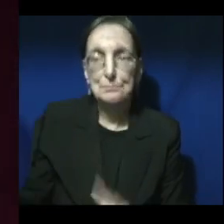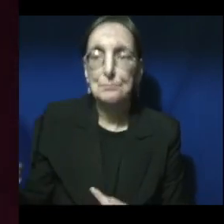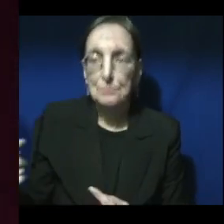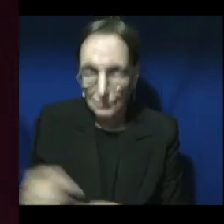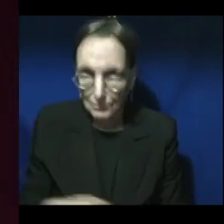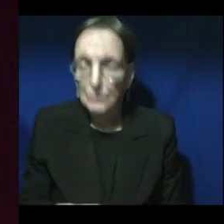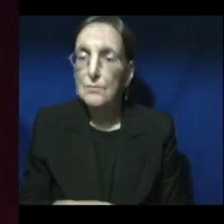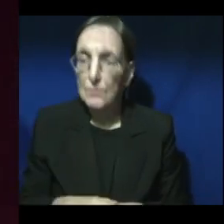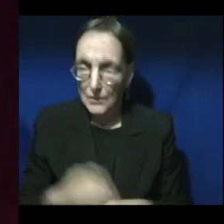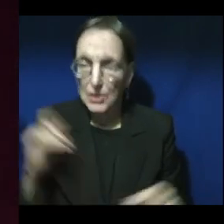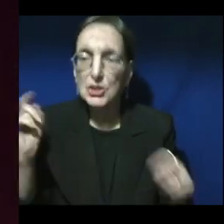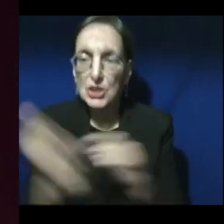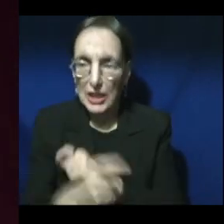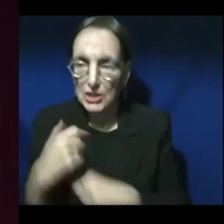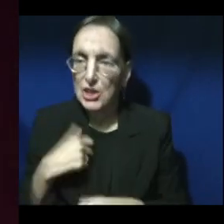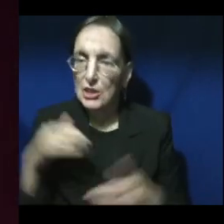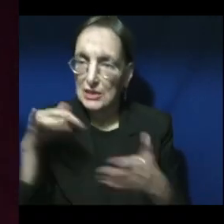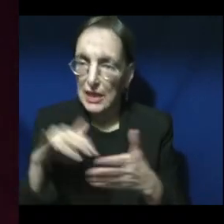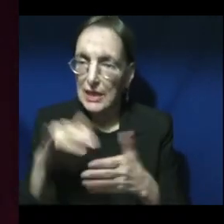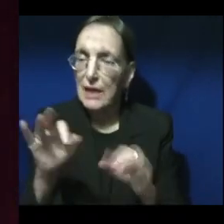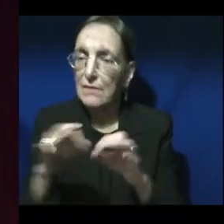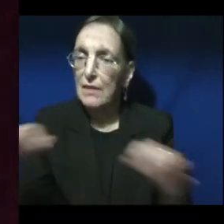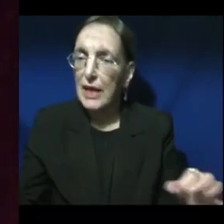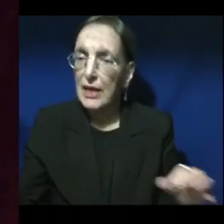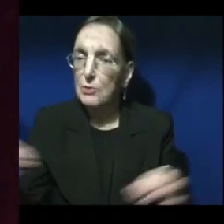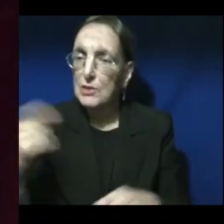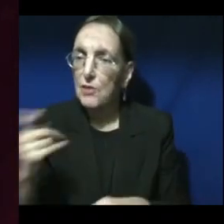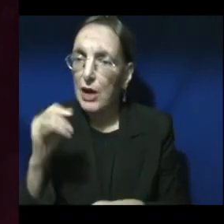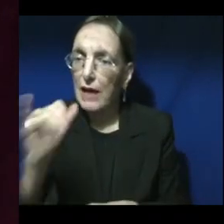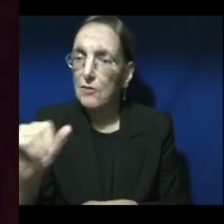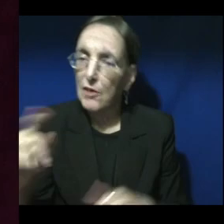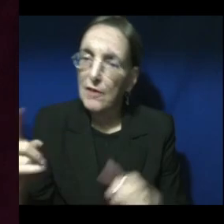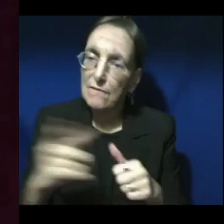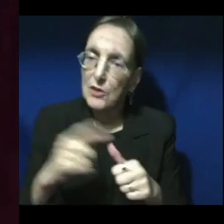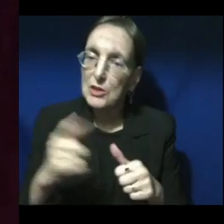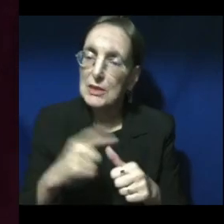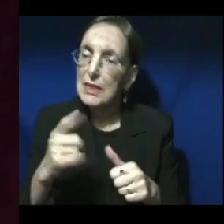The first is access to data. Almost everything we do now, many of the things we do now,